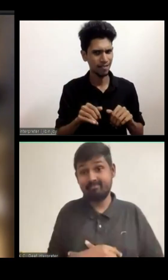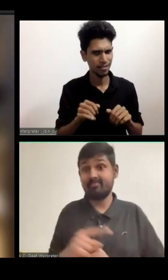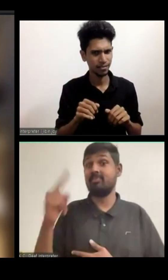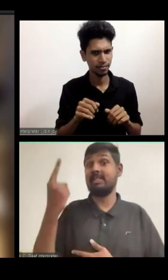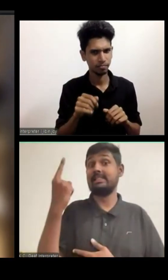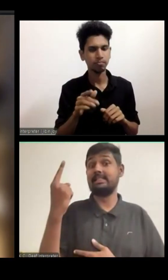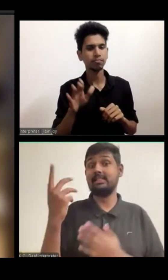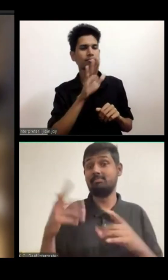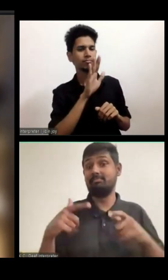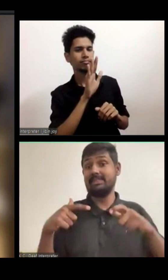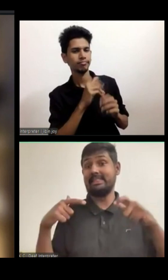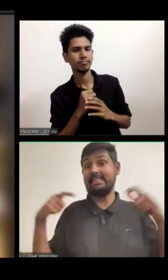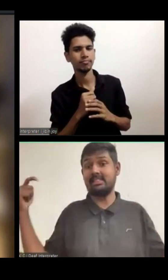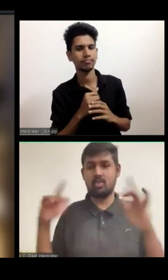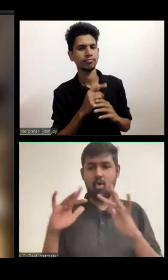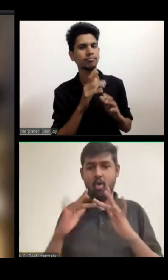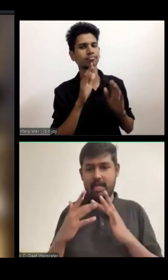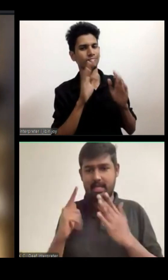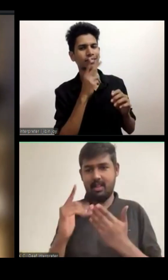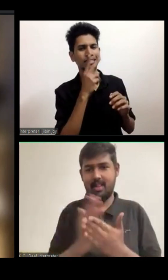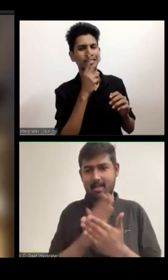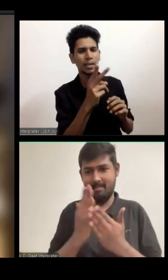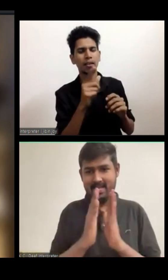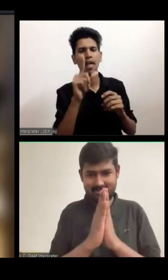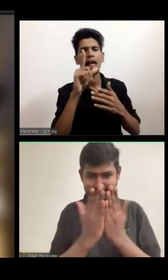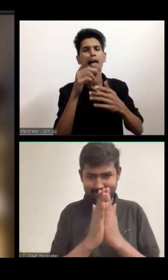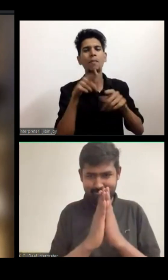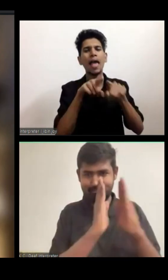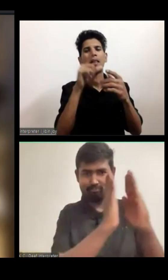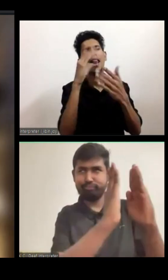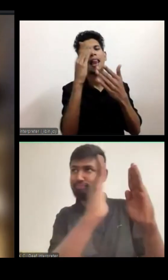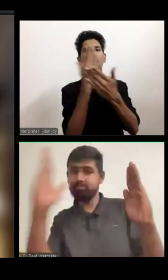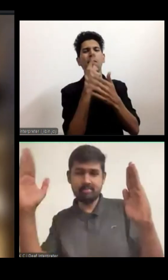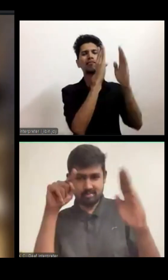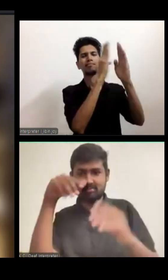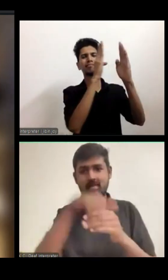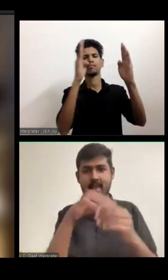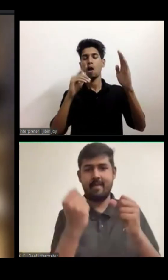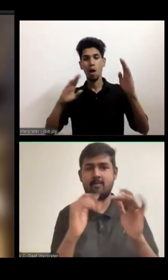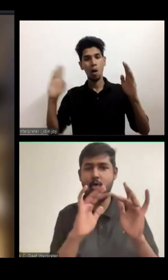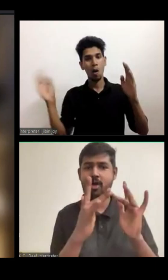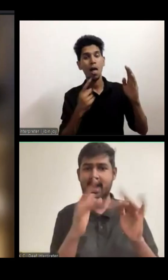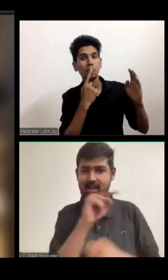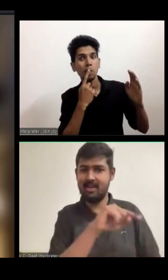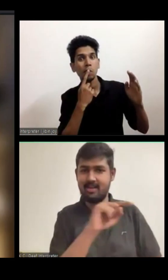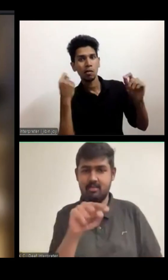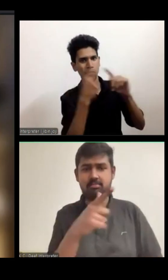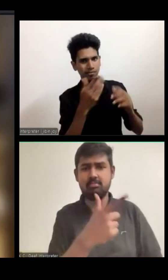Not everything will work for everybody. So, we are dealing with... What is called an autism spectrum disorder. Okay...